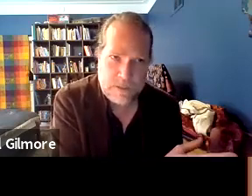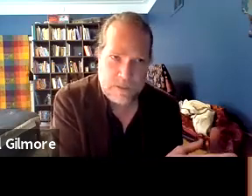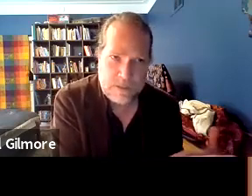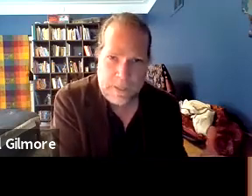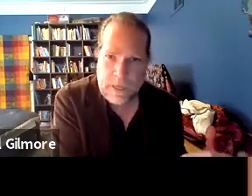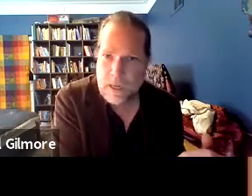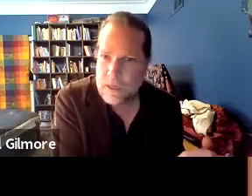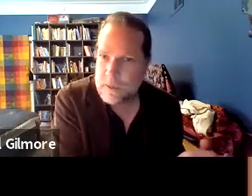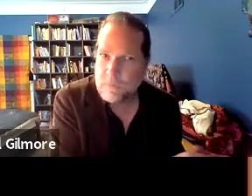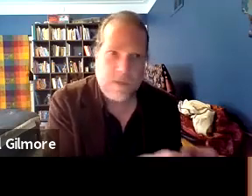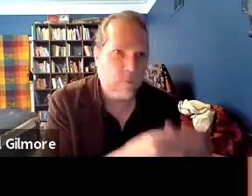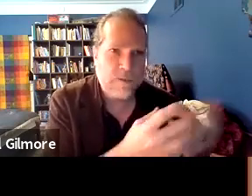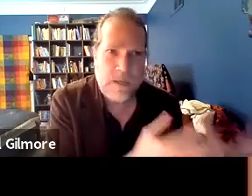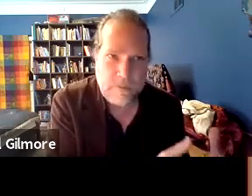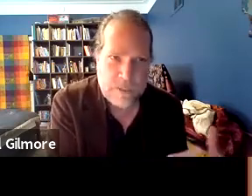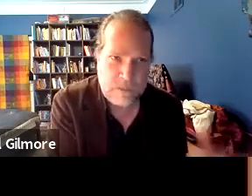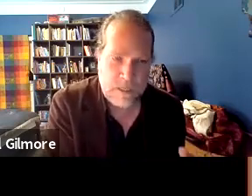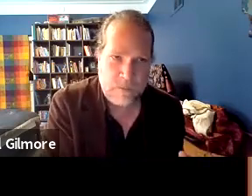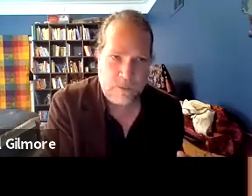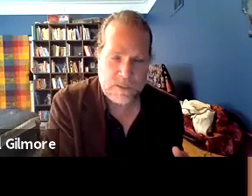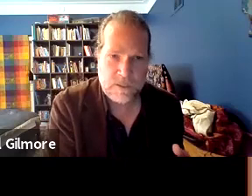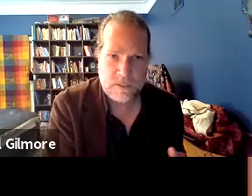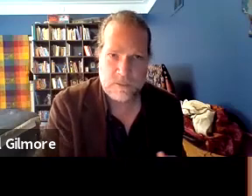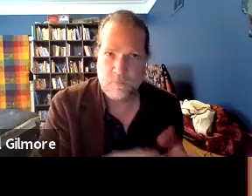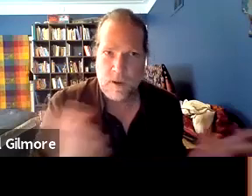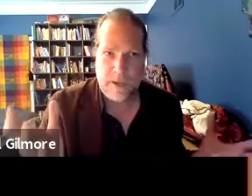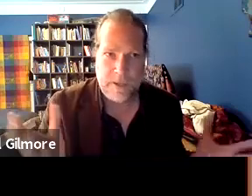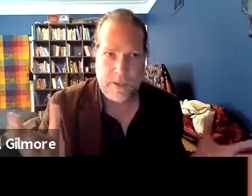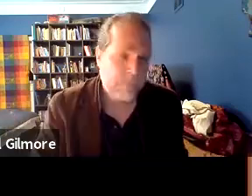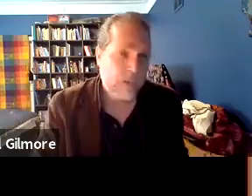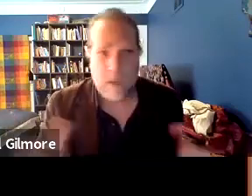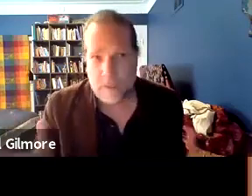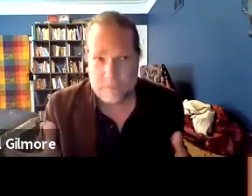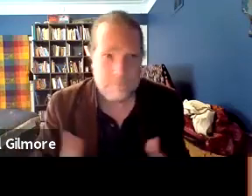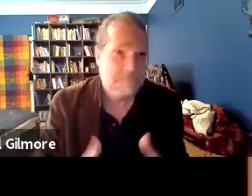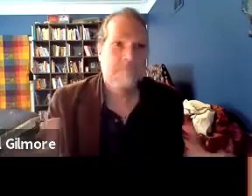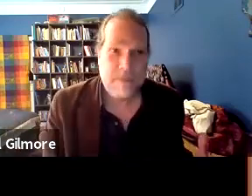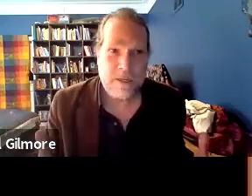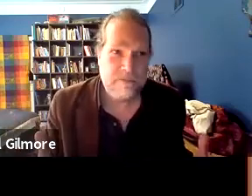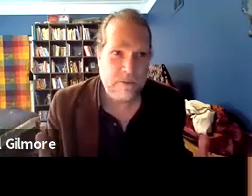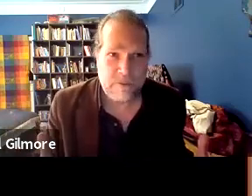citizens. We don't want the Irish to become US citizens. Why? Well, they're gonna vote